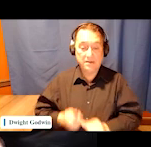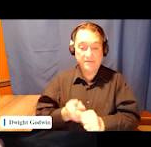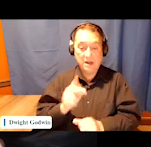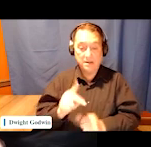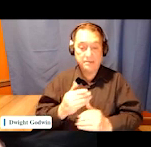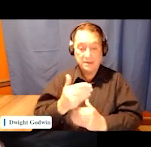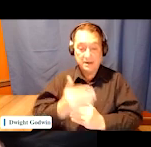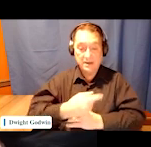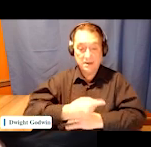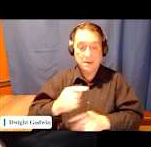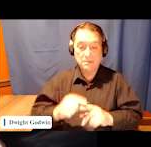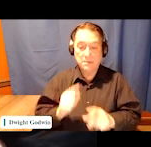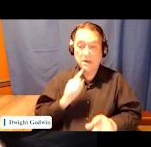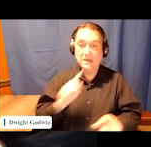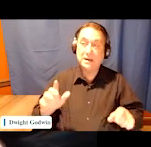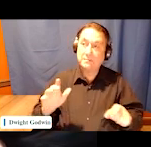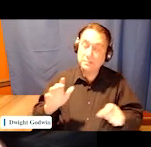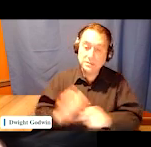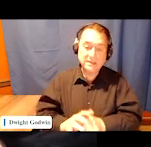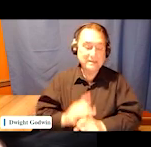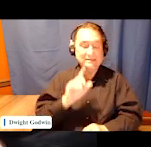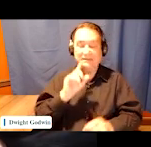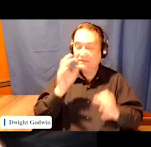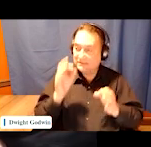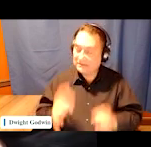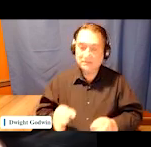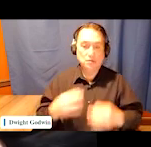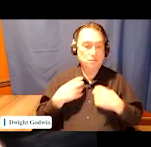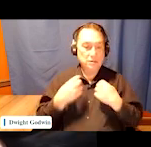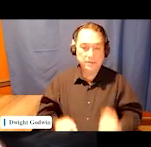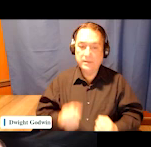but he was completely adamant that recovery was not in his plans.